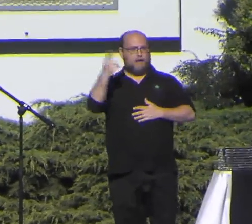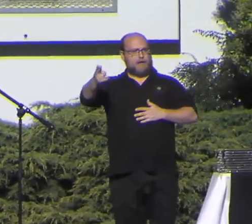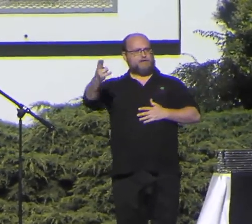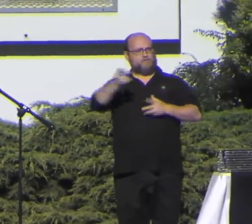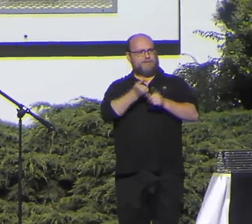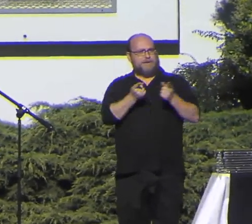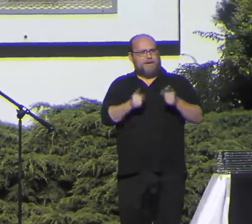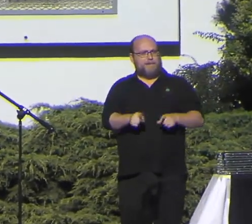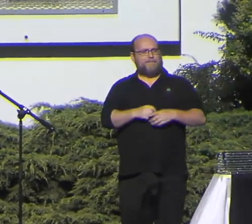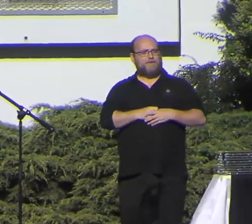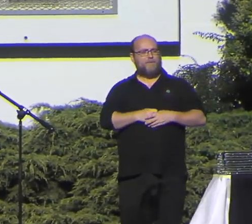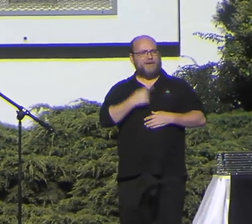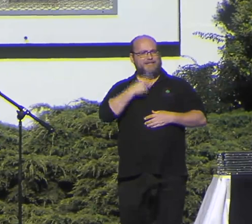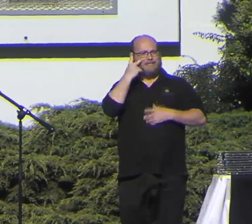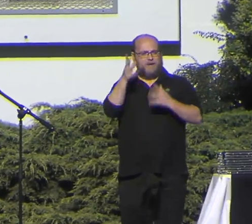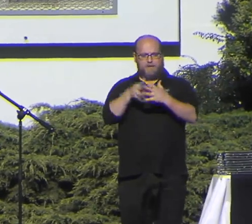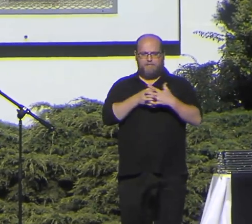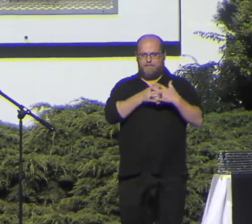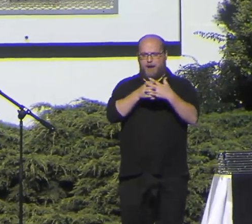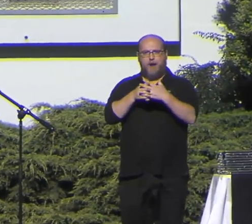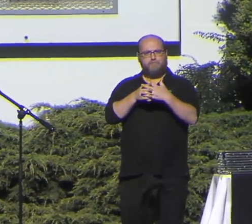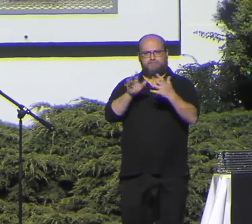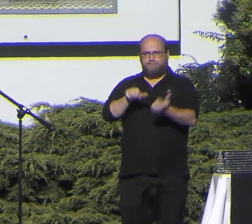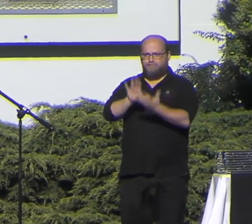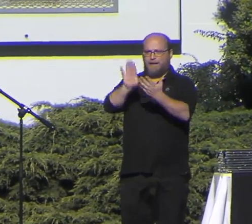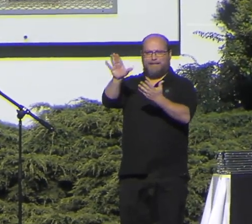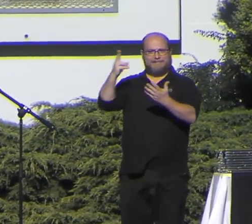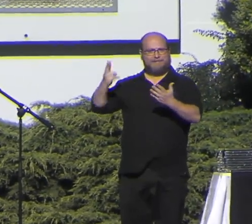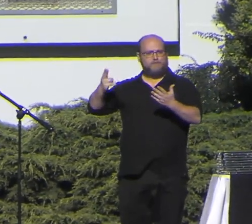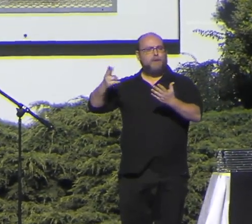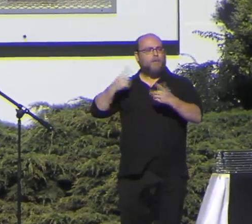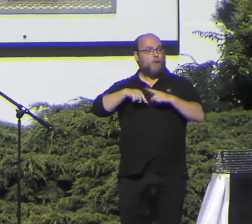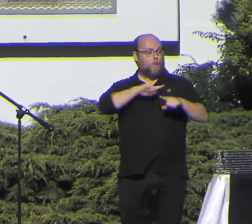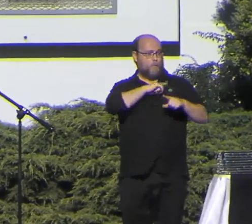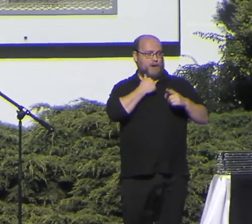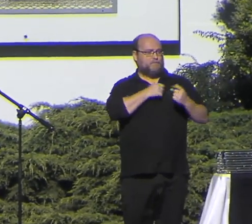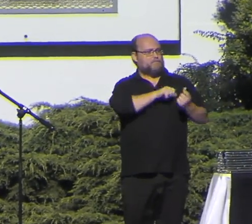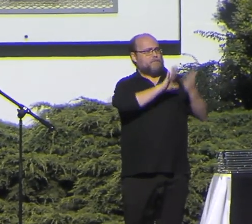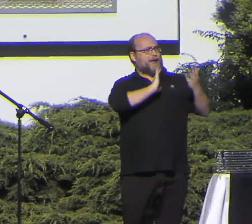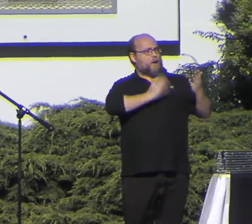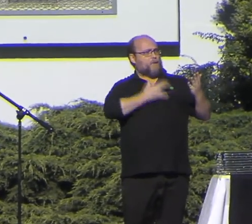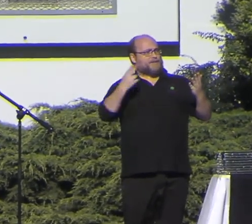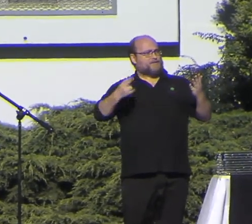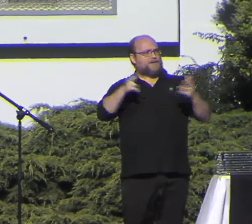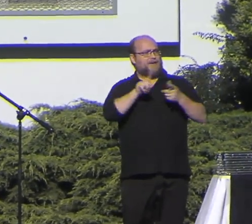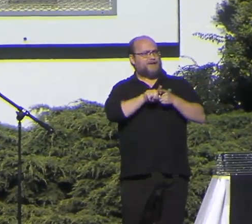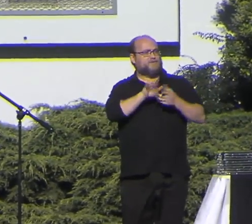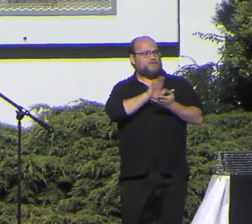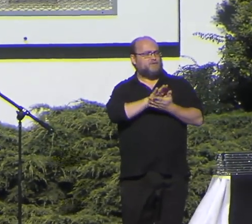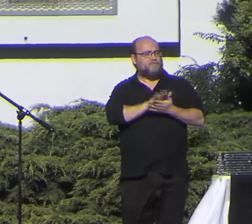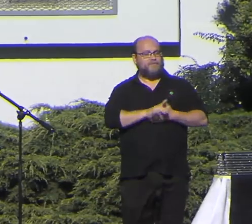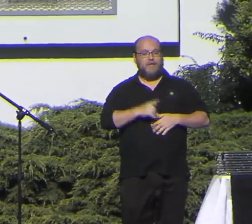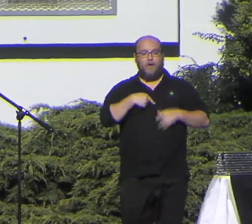histories but we also reckoned with ours as a school. Over the four years I've been at Ballard I've seen how much we have grown.